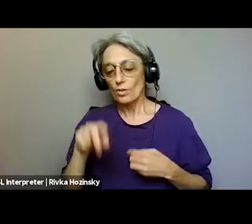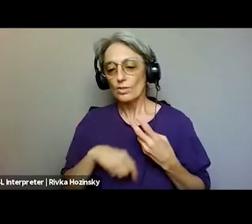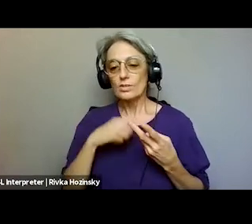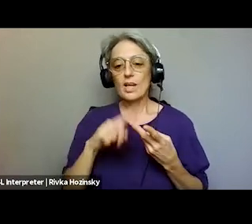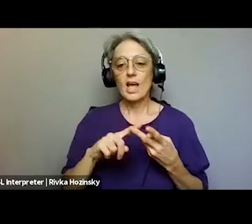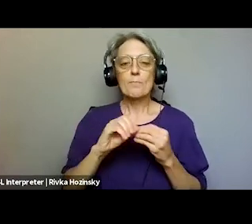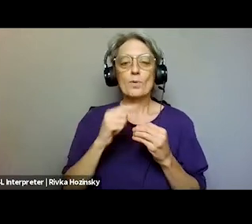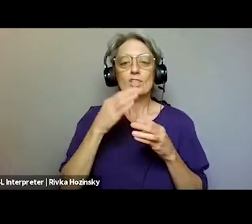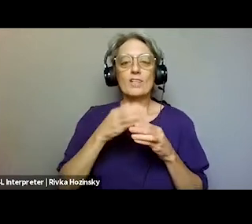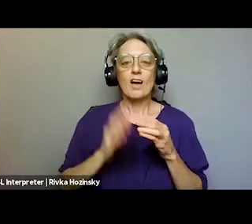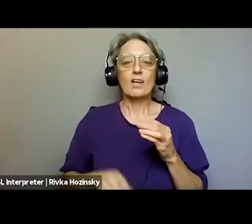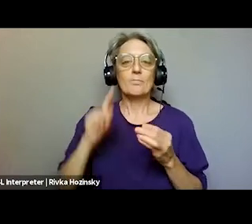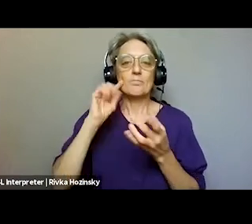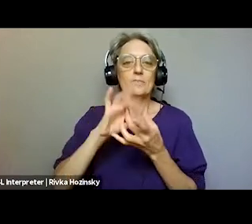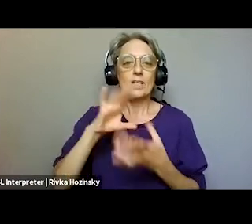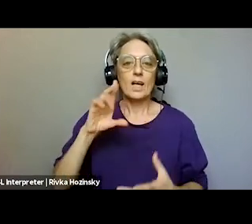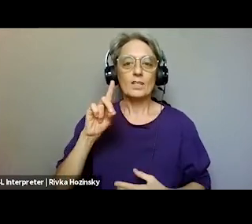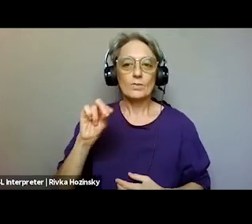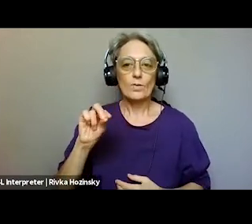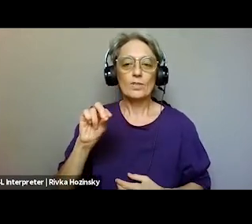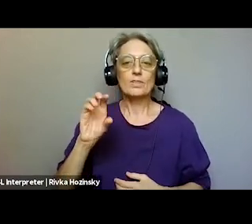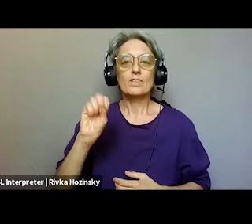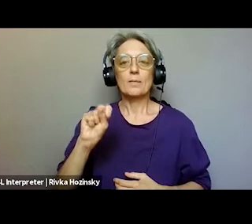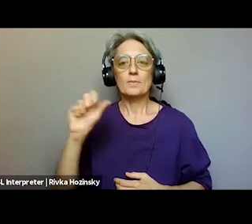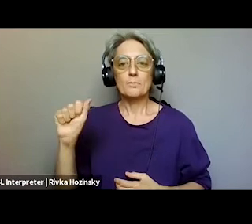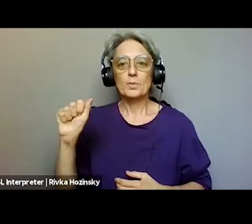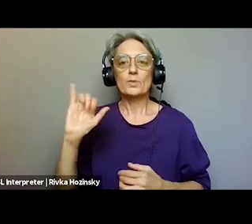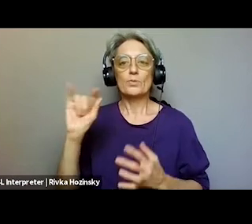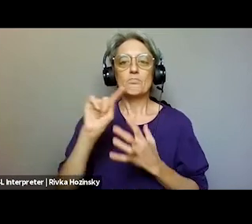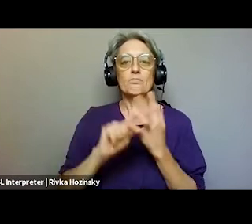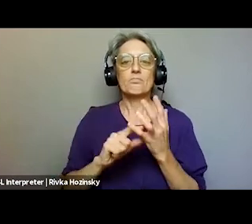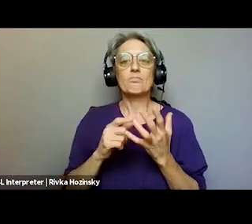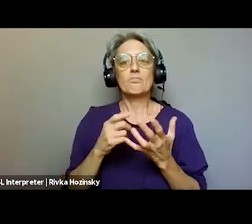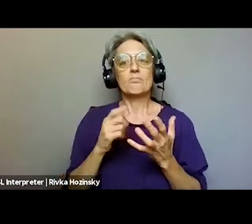psychotic disorders and substance use as well. So lots of opportunity to provide better support.